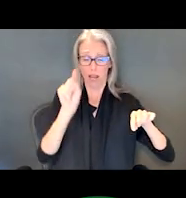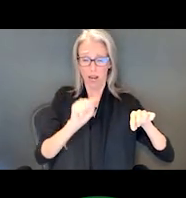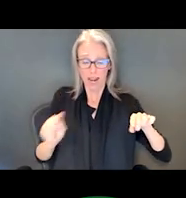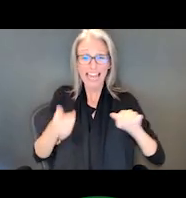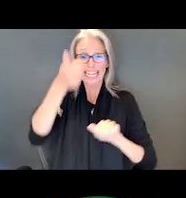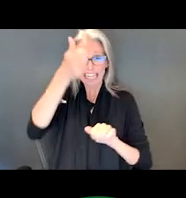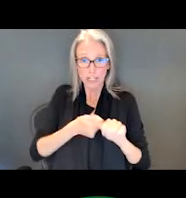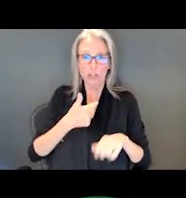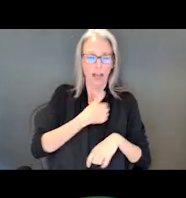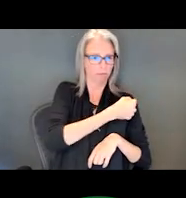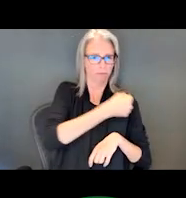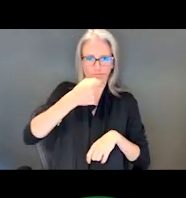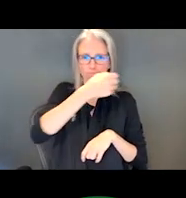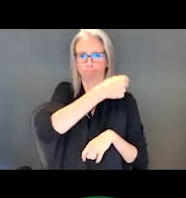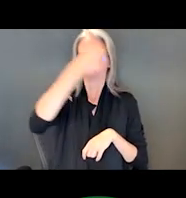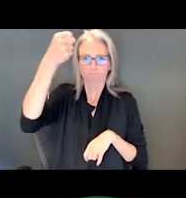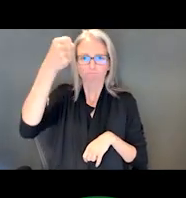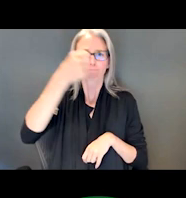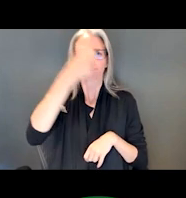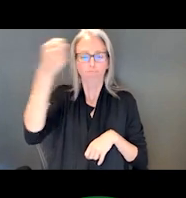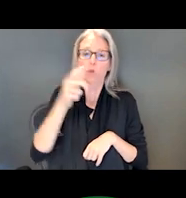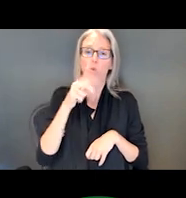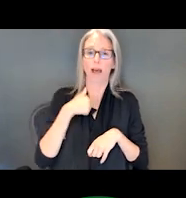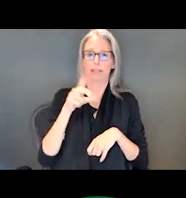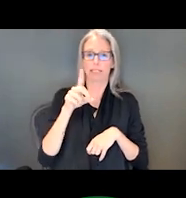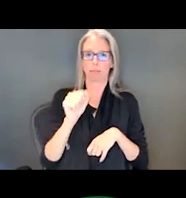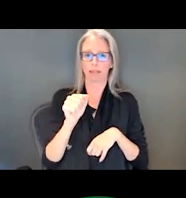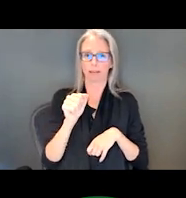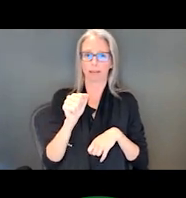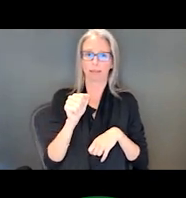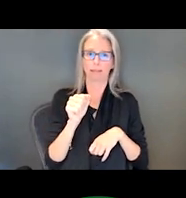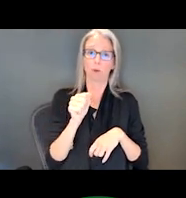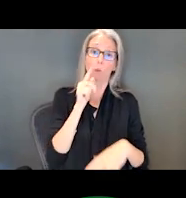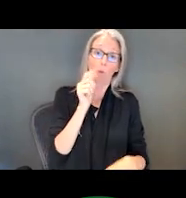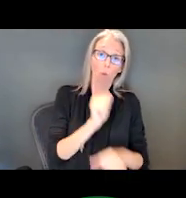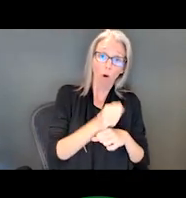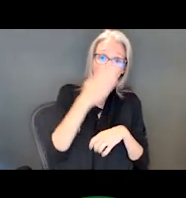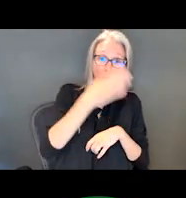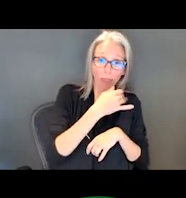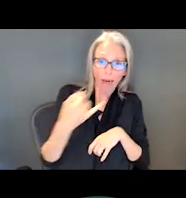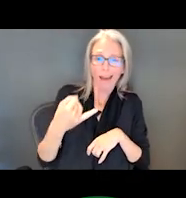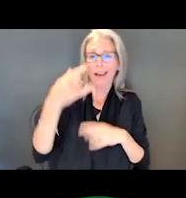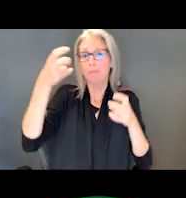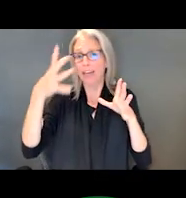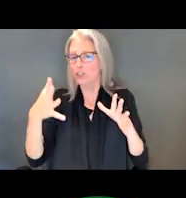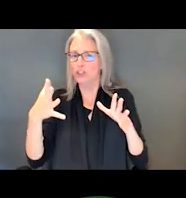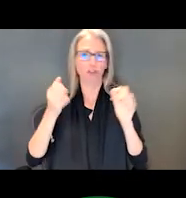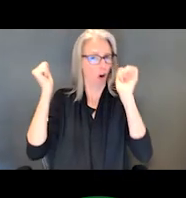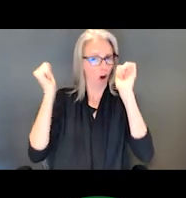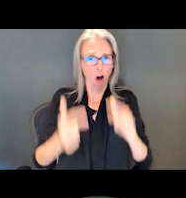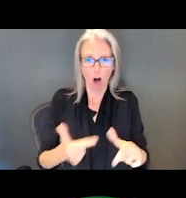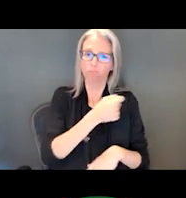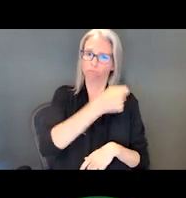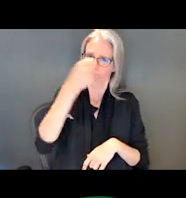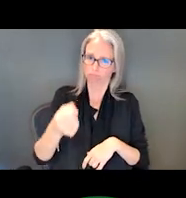We have like a trans-canada trail. We have, a group of accessibility advisors, I guess,